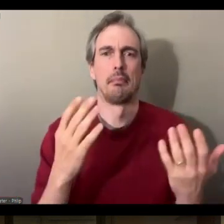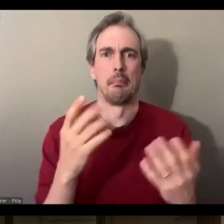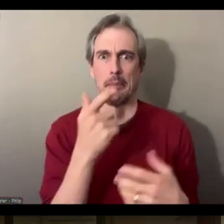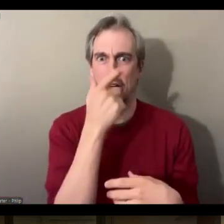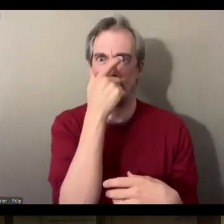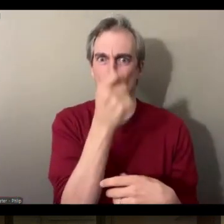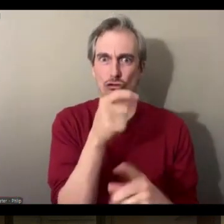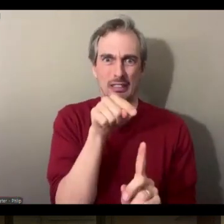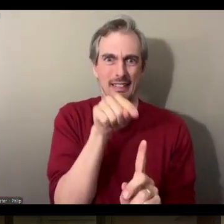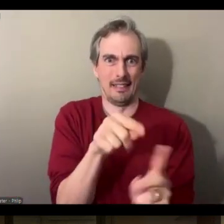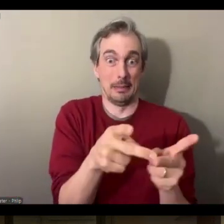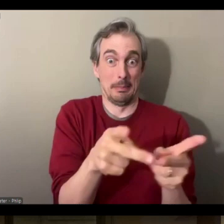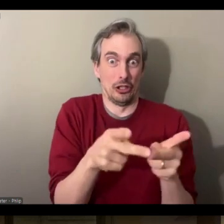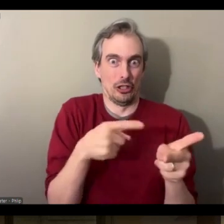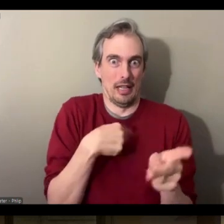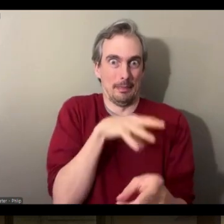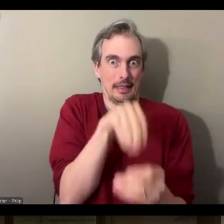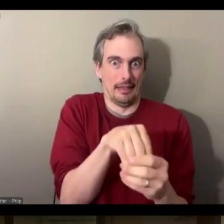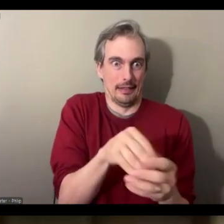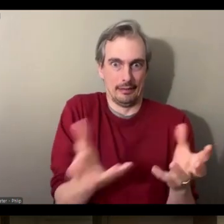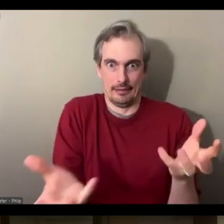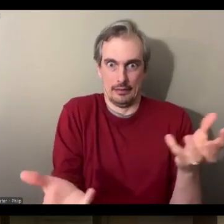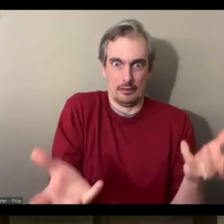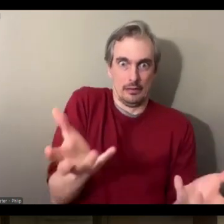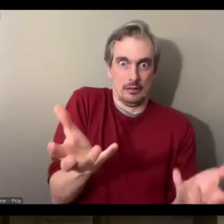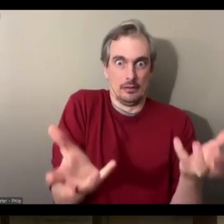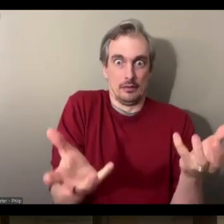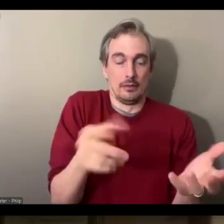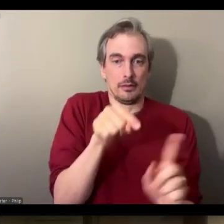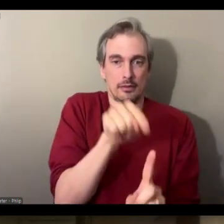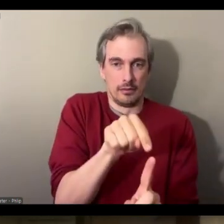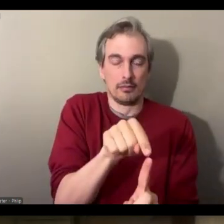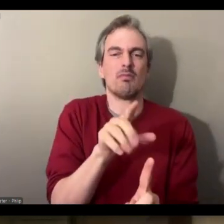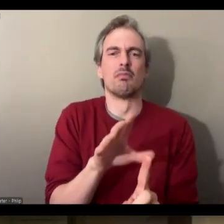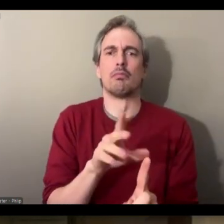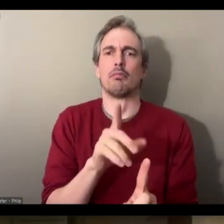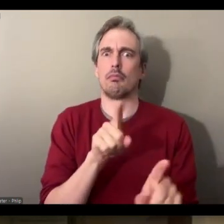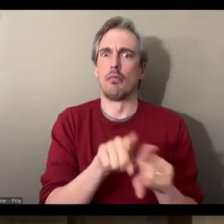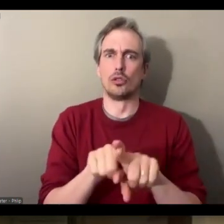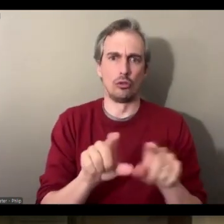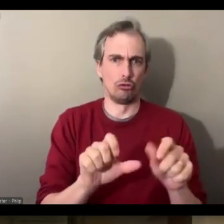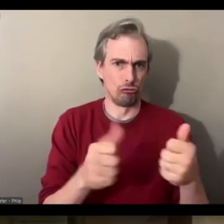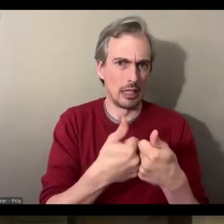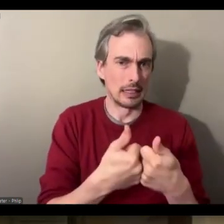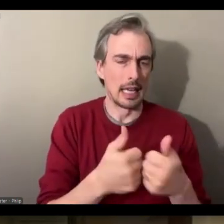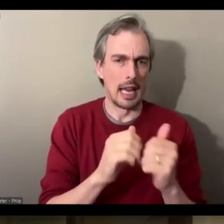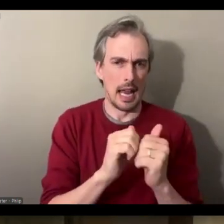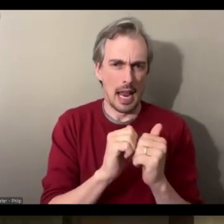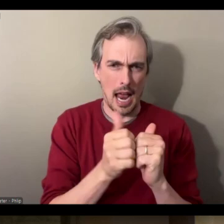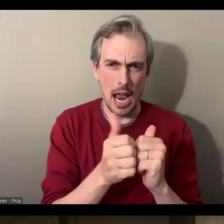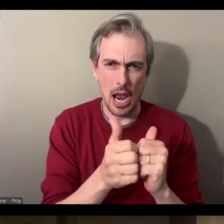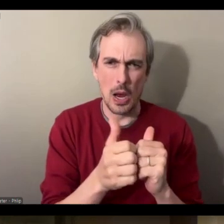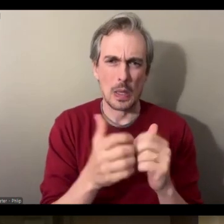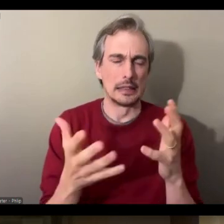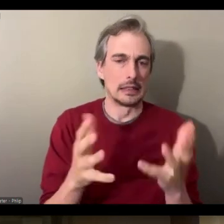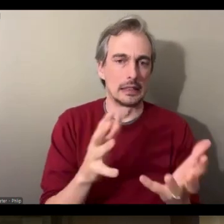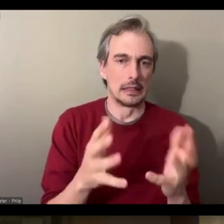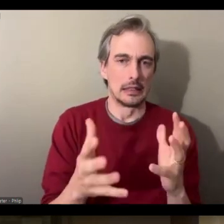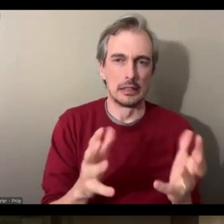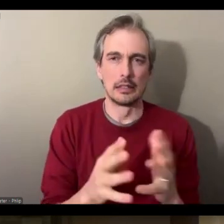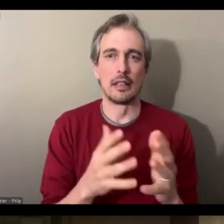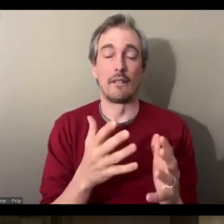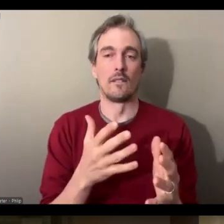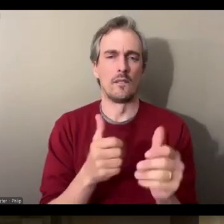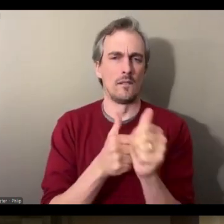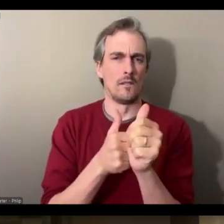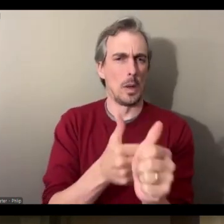it's also been quite challenging to then follow the best practices. But also trends that happen